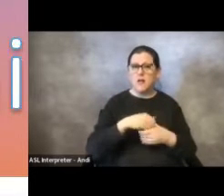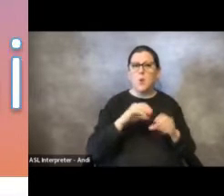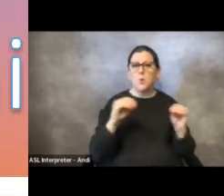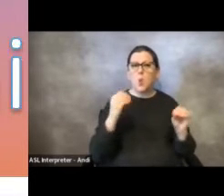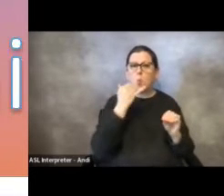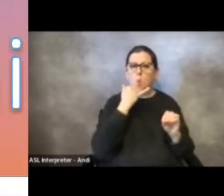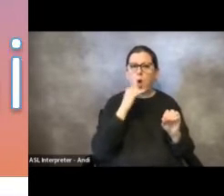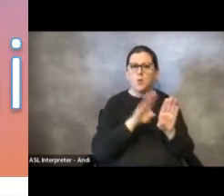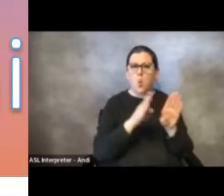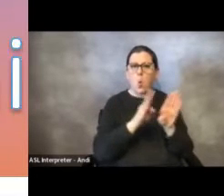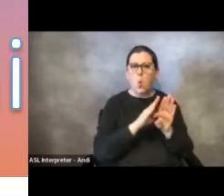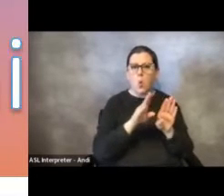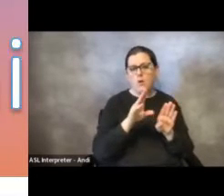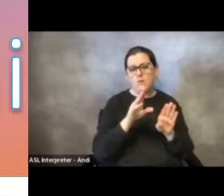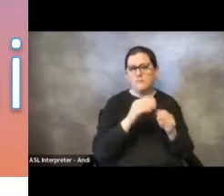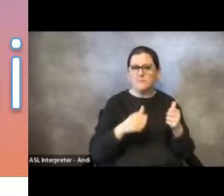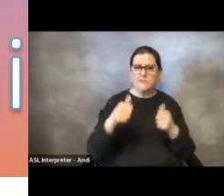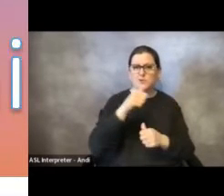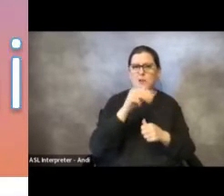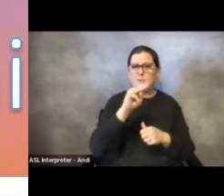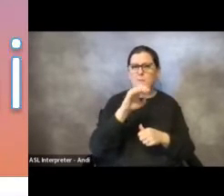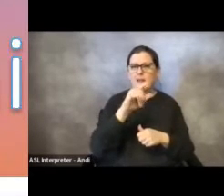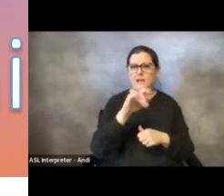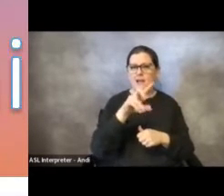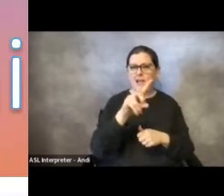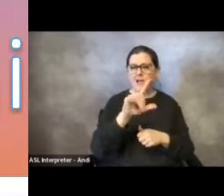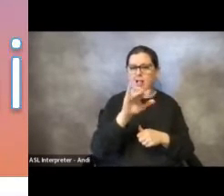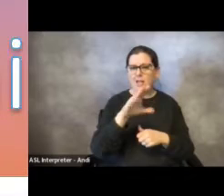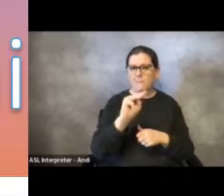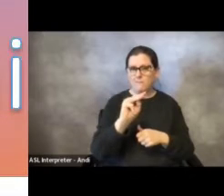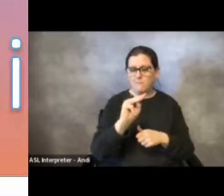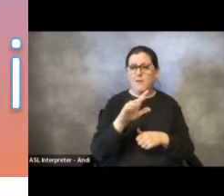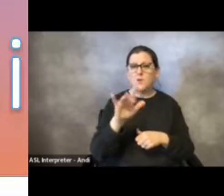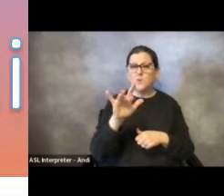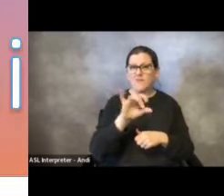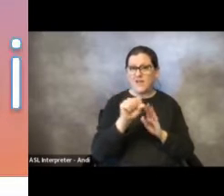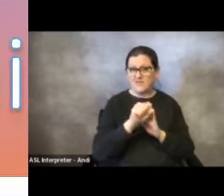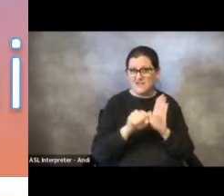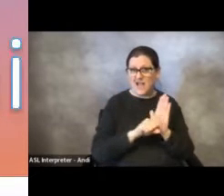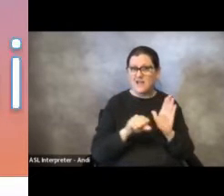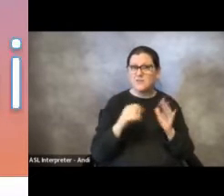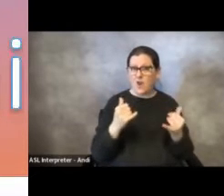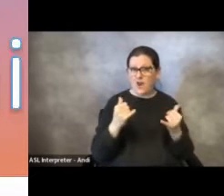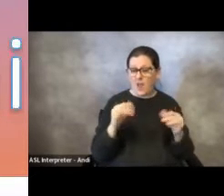Administrative Claiming. And so there's 25 states that are doing MAC funding right now active a currently doing that. And